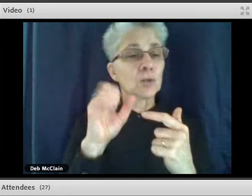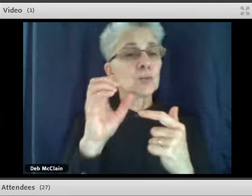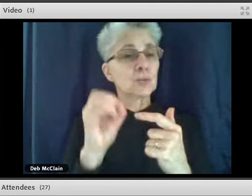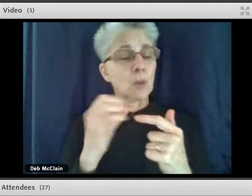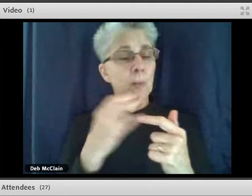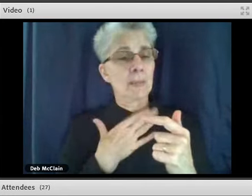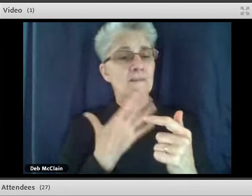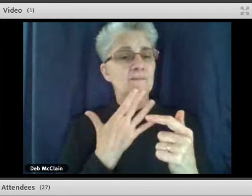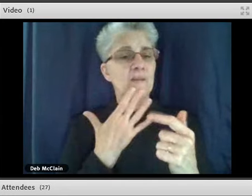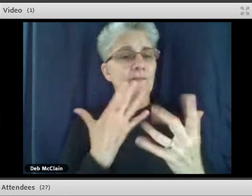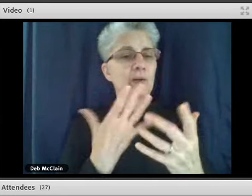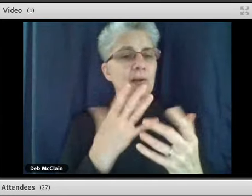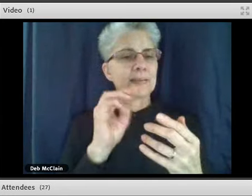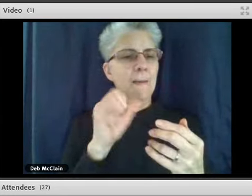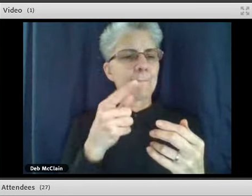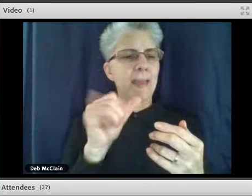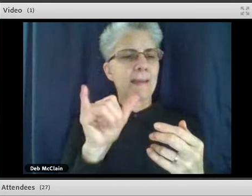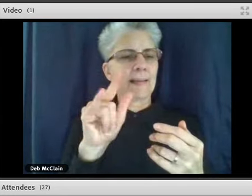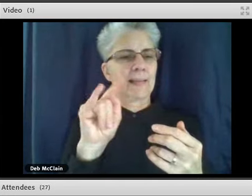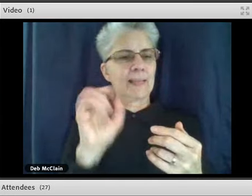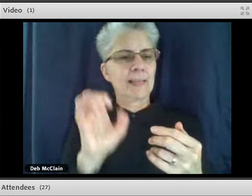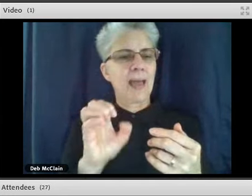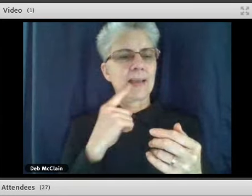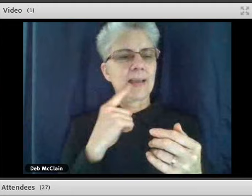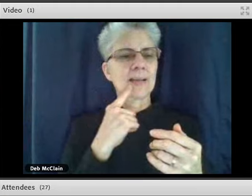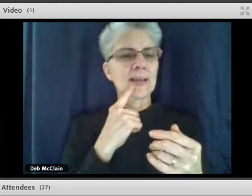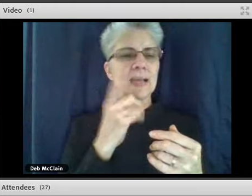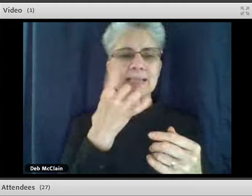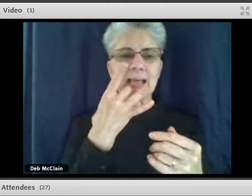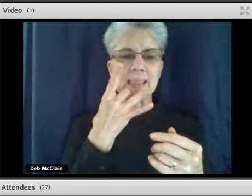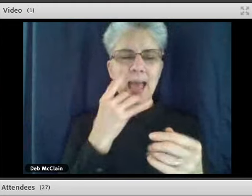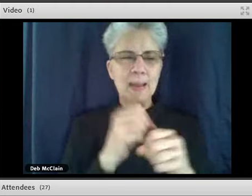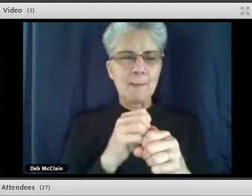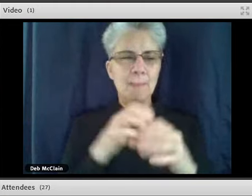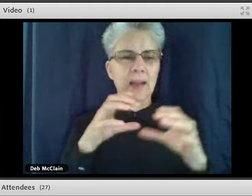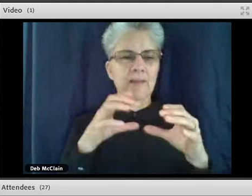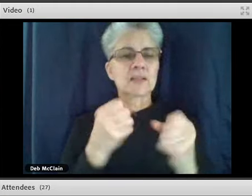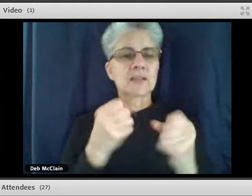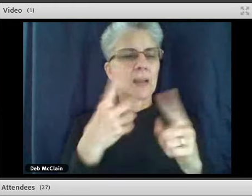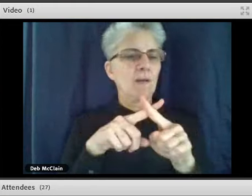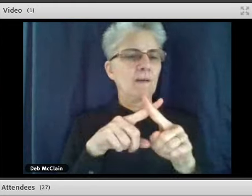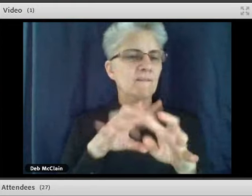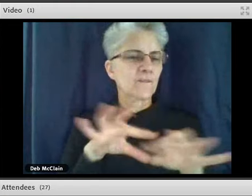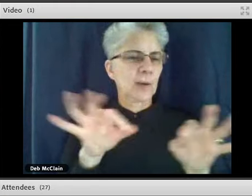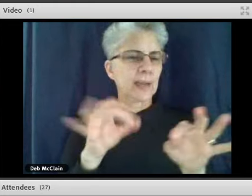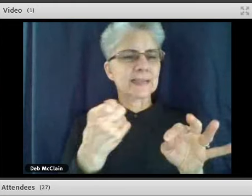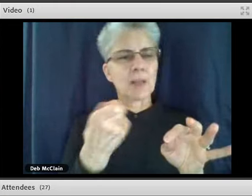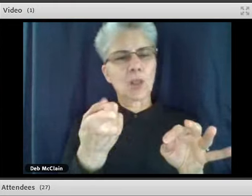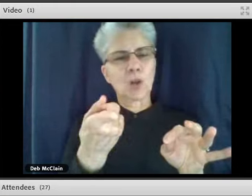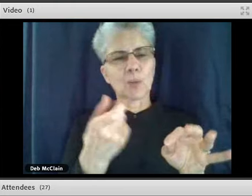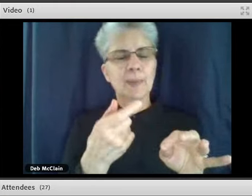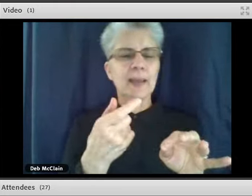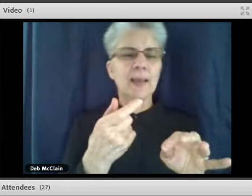some of the problems they experience. And so, my favorite one here is the Maglite. So, it's a light, and it magnifies.